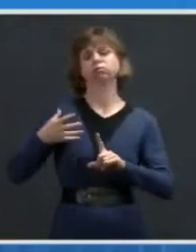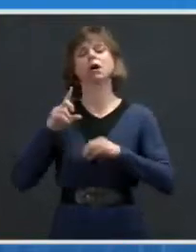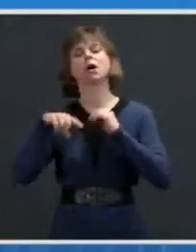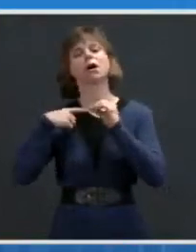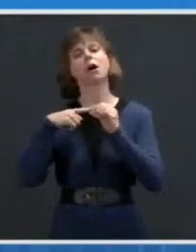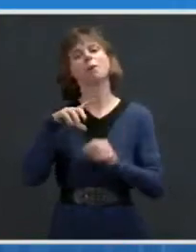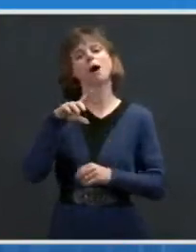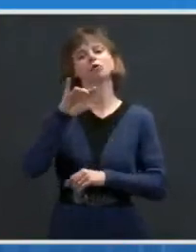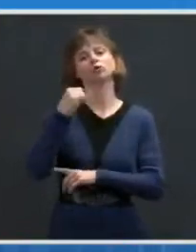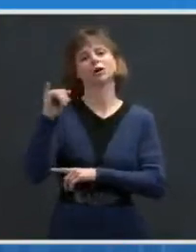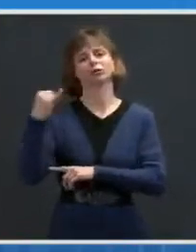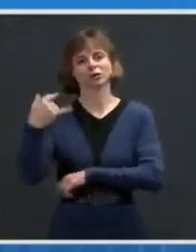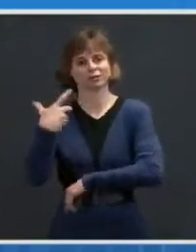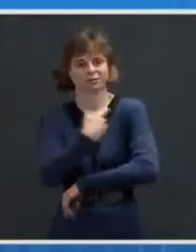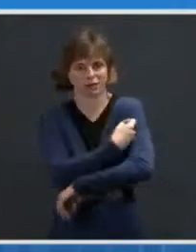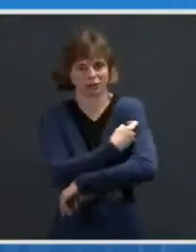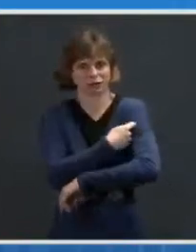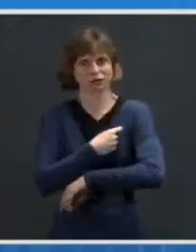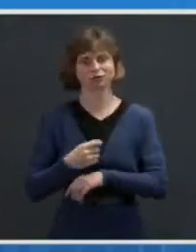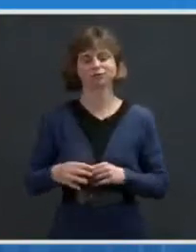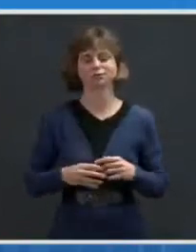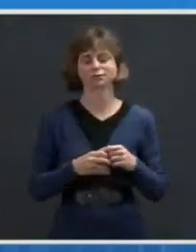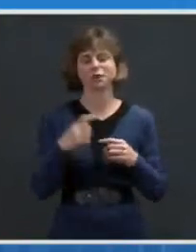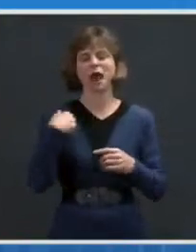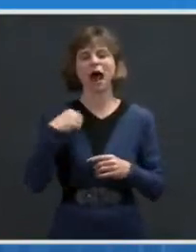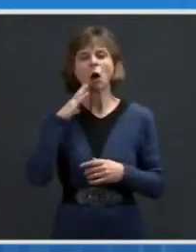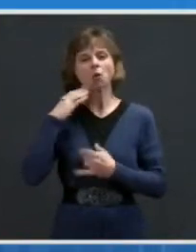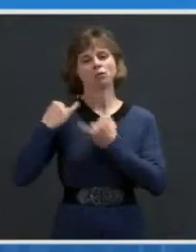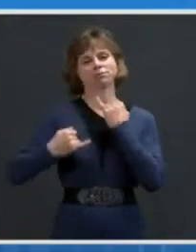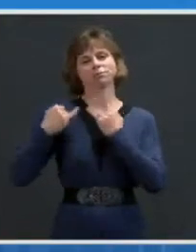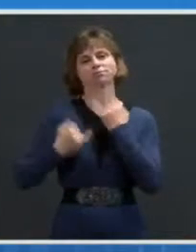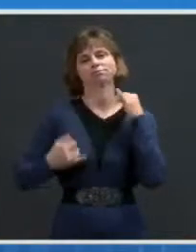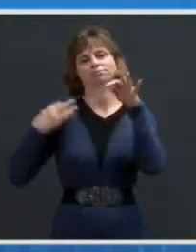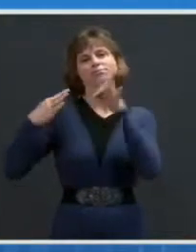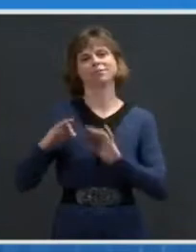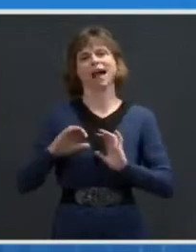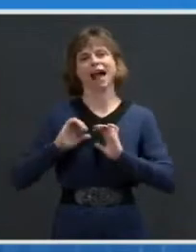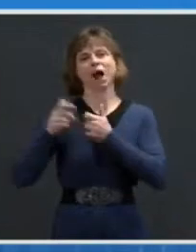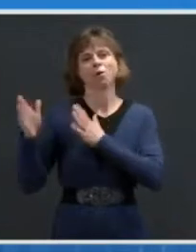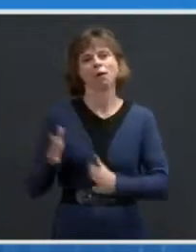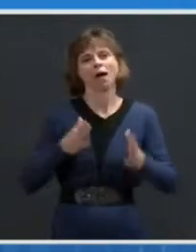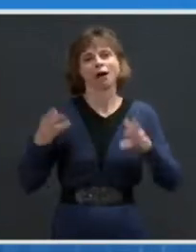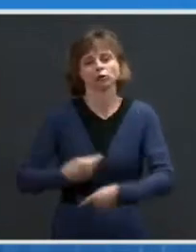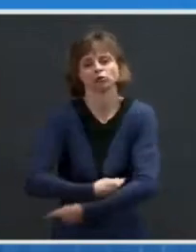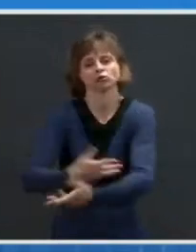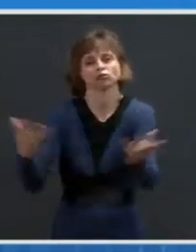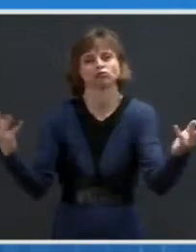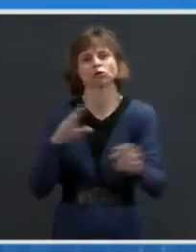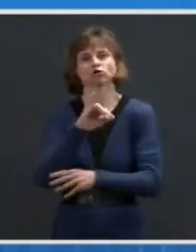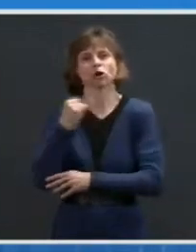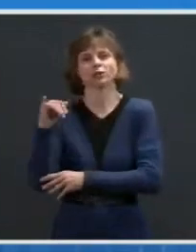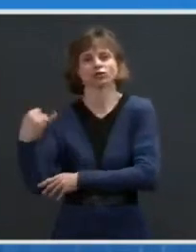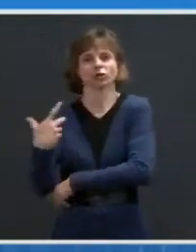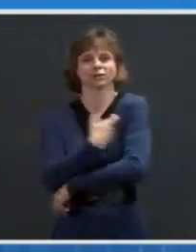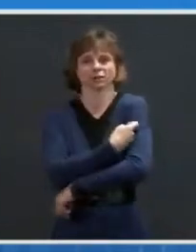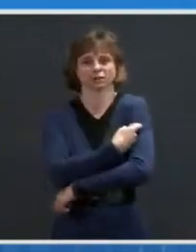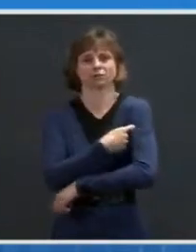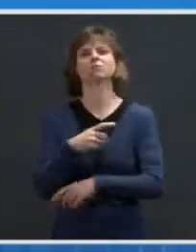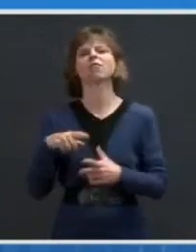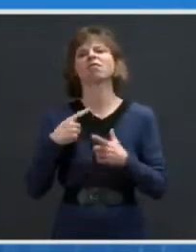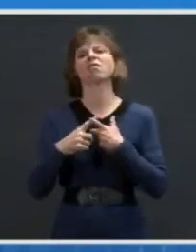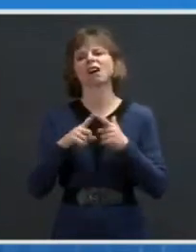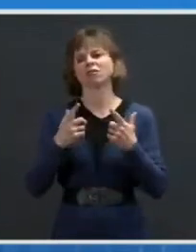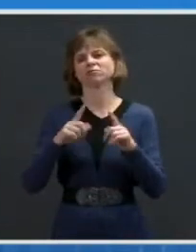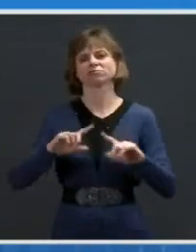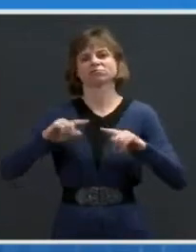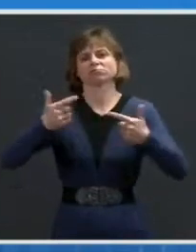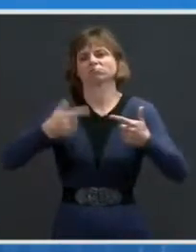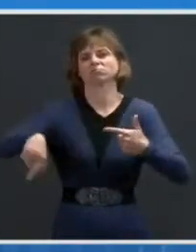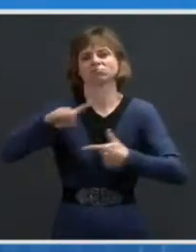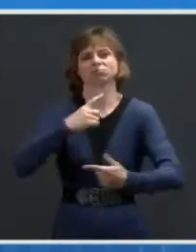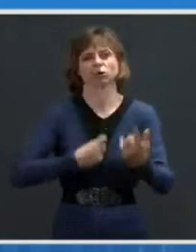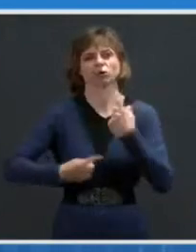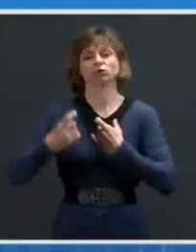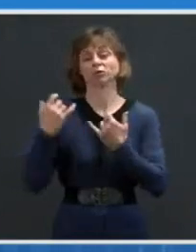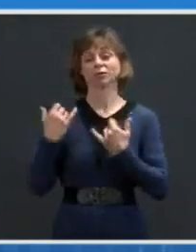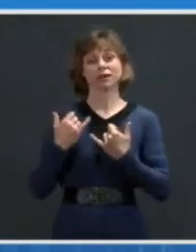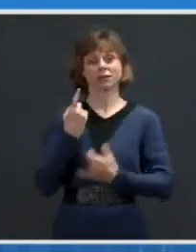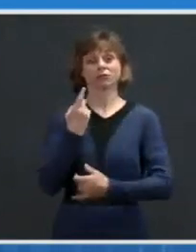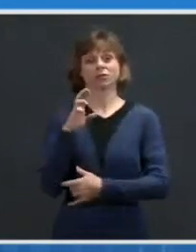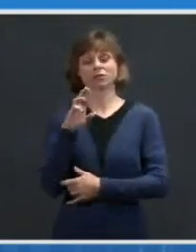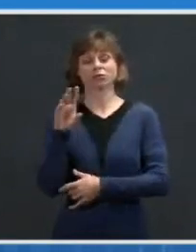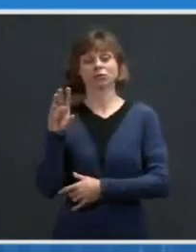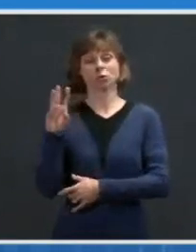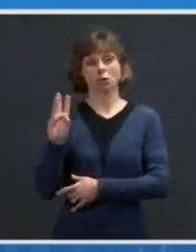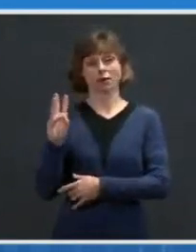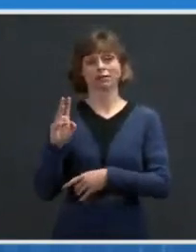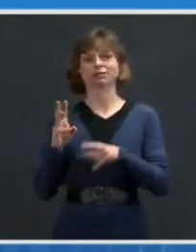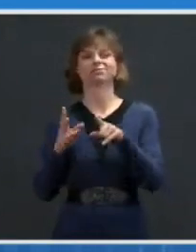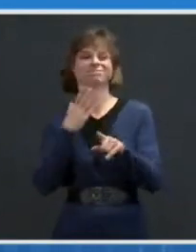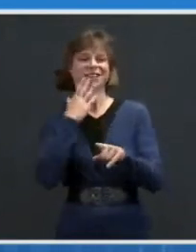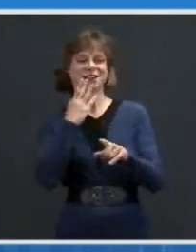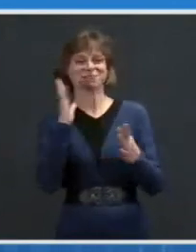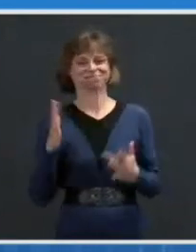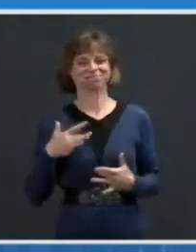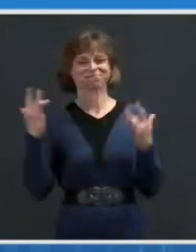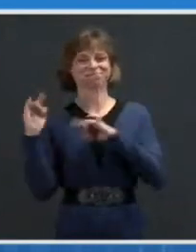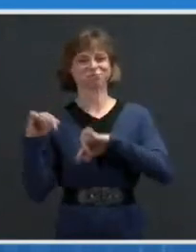WILL DISCUSS THE J&J VACCINE.